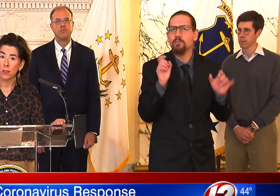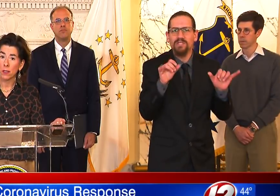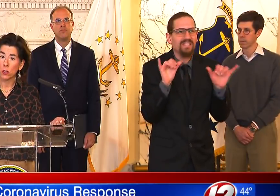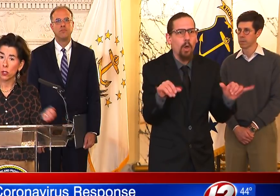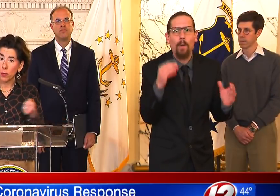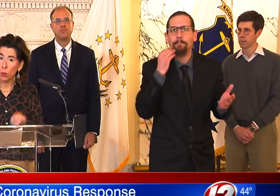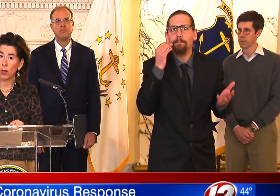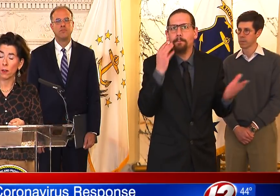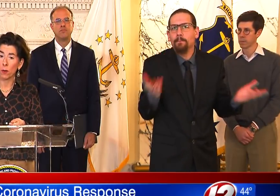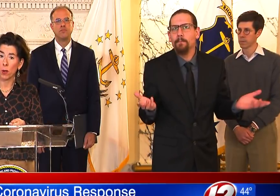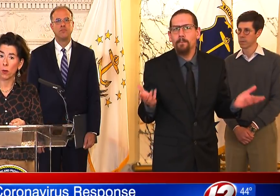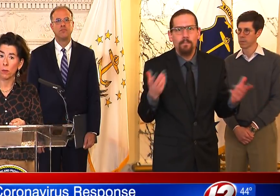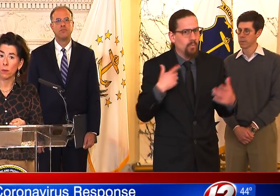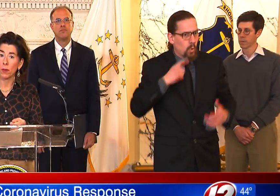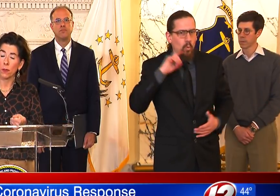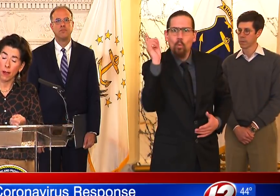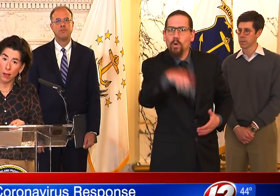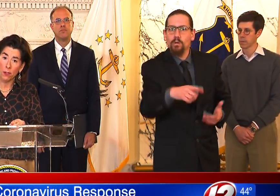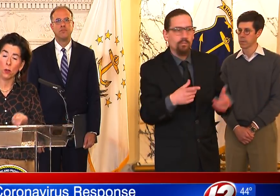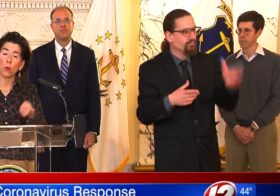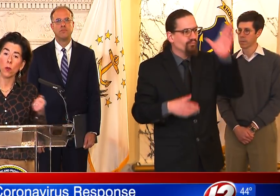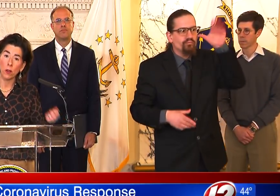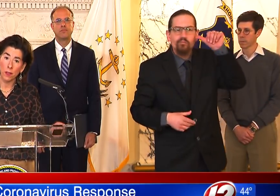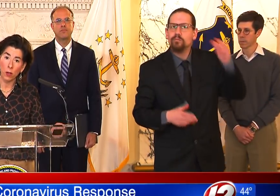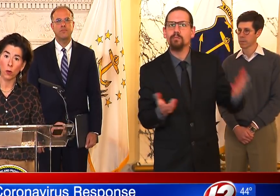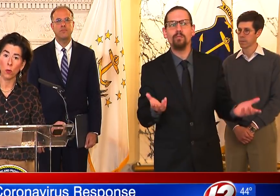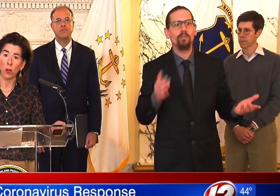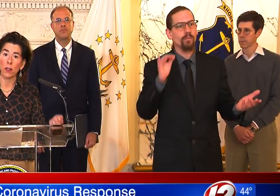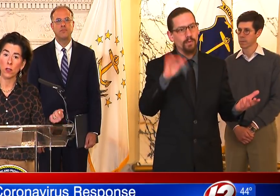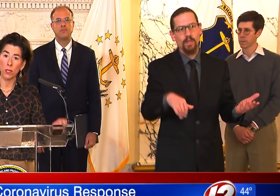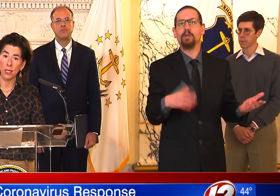HOME. STAY-AT-HOME UNLESS YOU HAVE TO